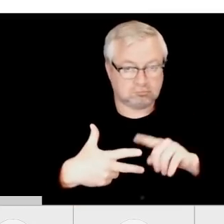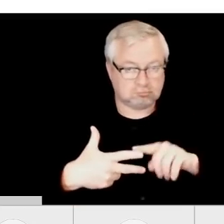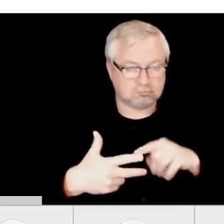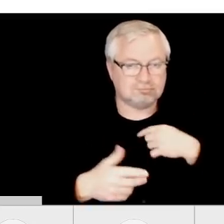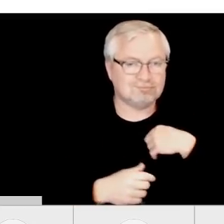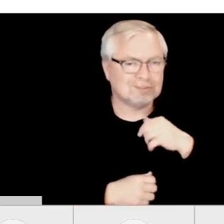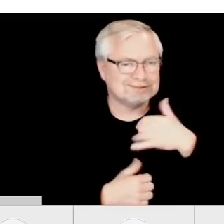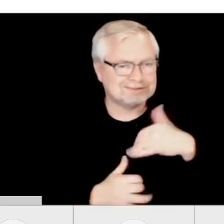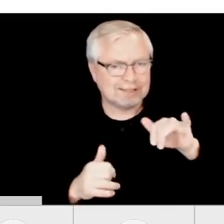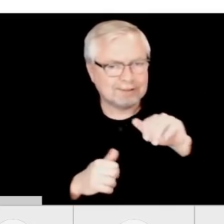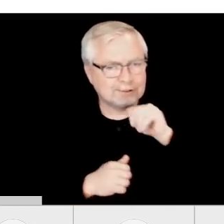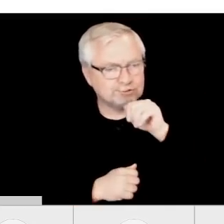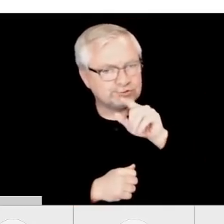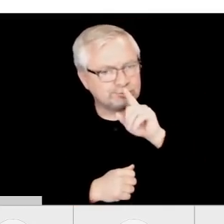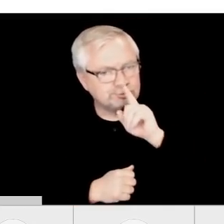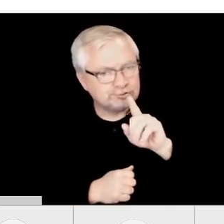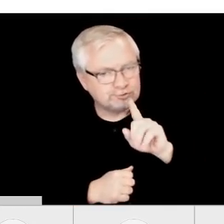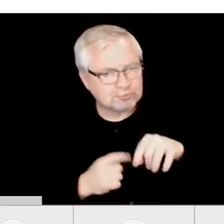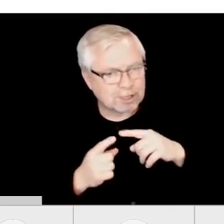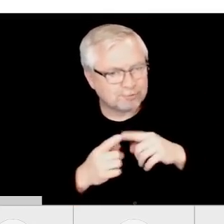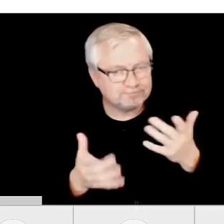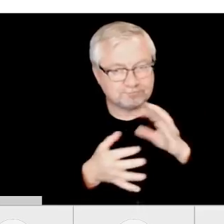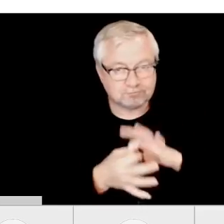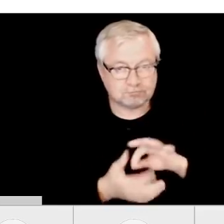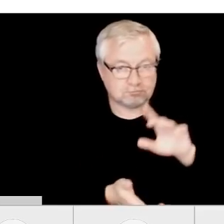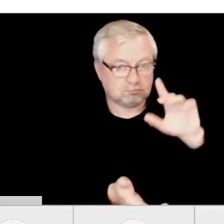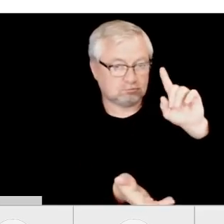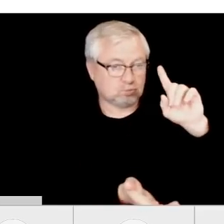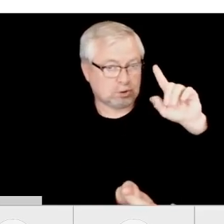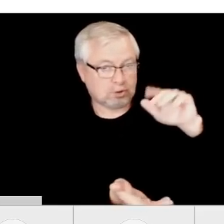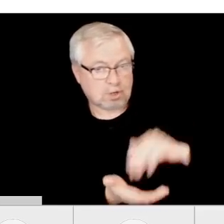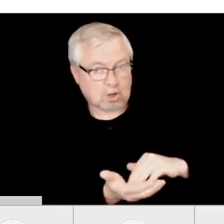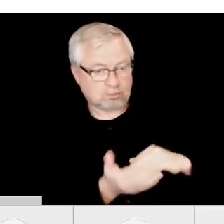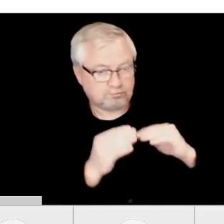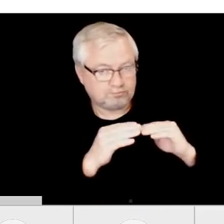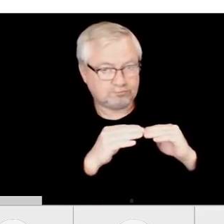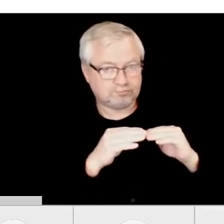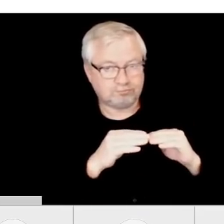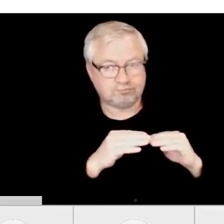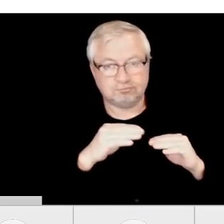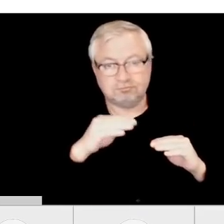from about a thousand to about 2,000 cases.